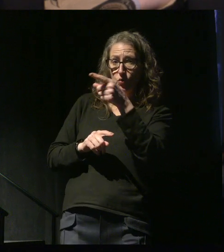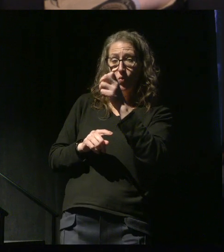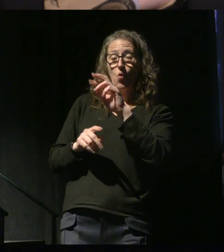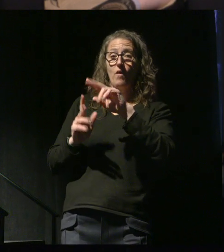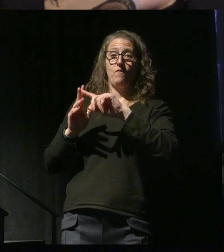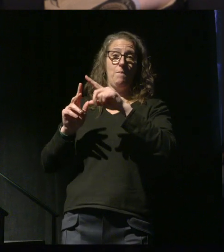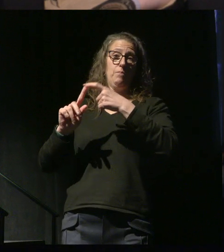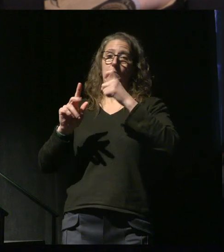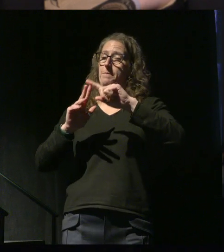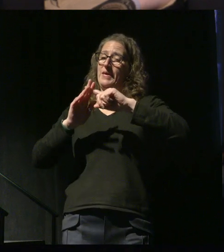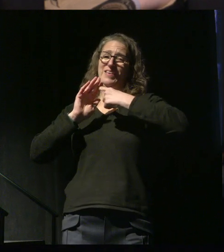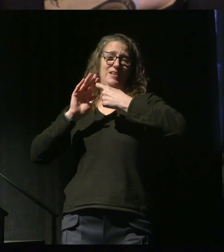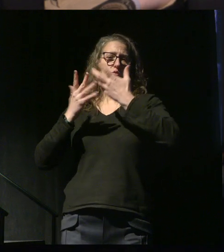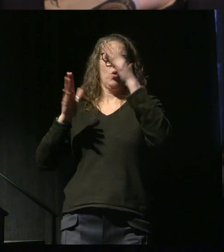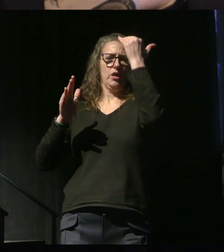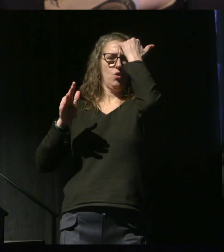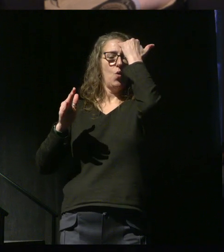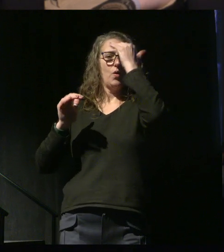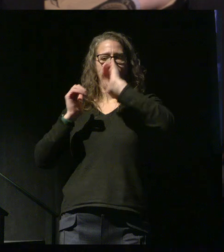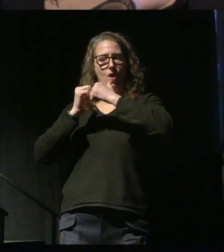So I was hoping you could speak to that evolution.